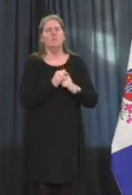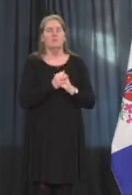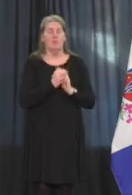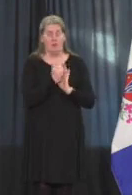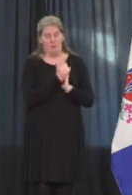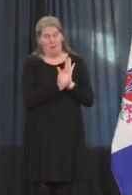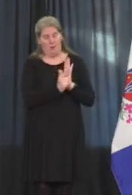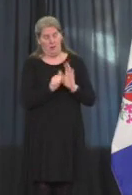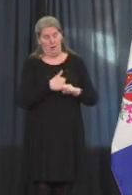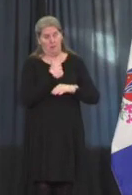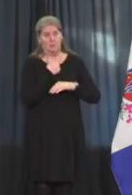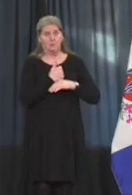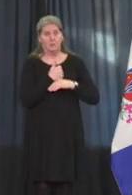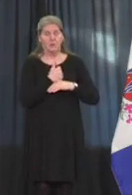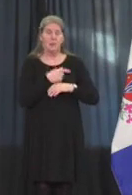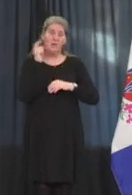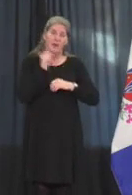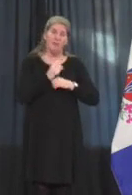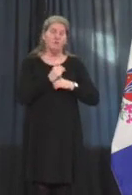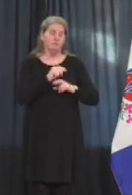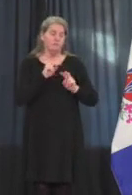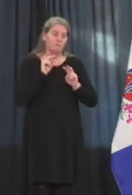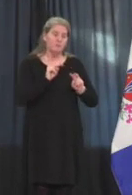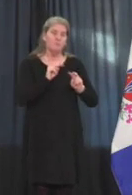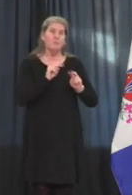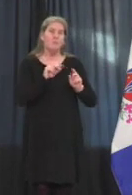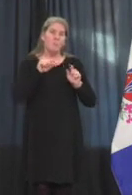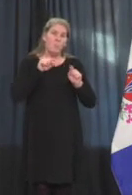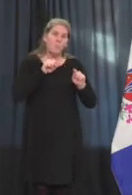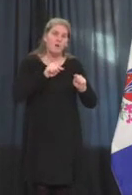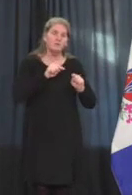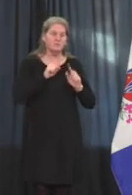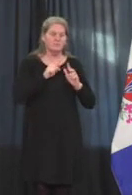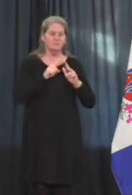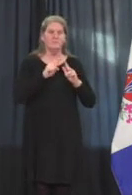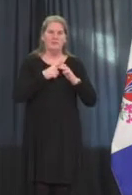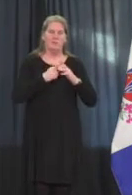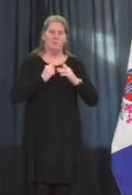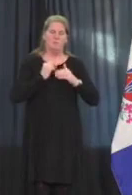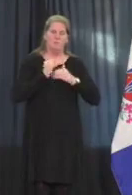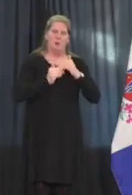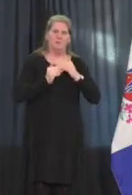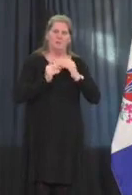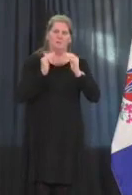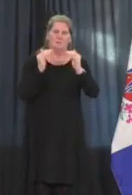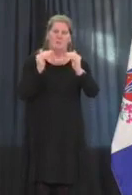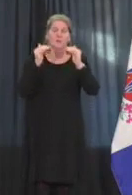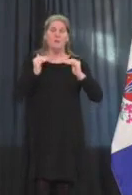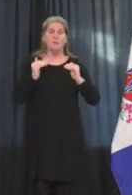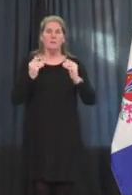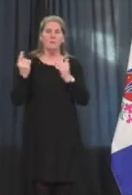COMMENCING ENFORCEMENT IS A FIRST STEP. NEXT, WE WILL ESTABLISH THE INFRASTRUCTURE THAT WILL ALLOW